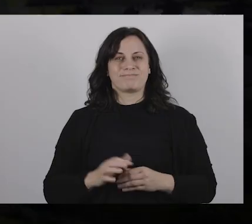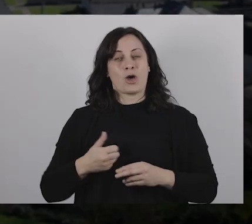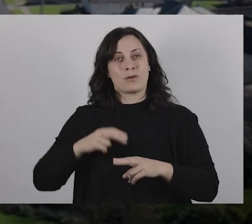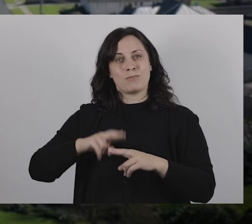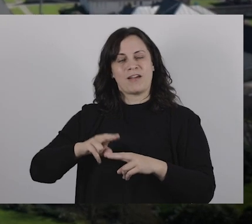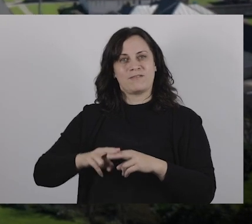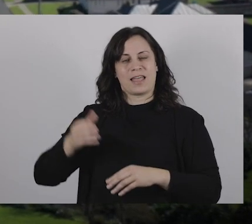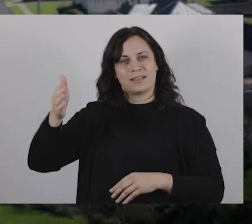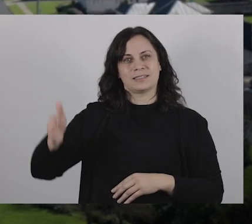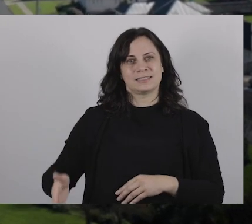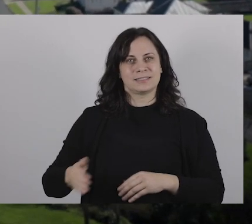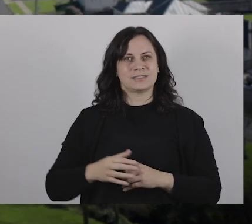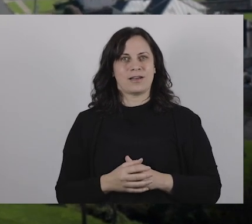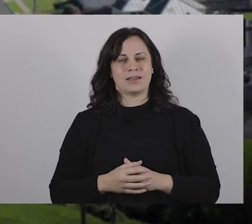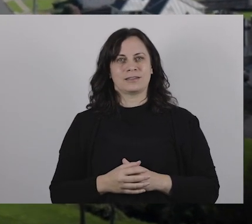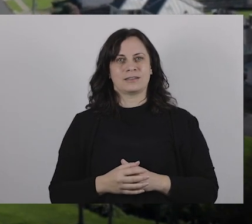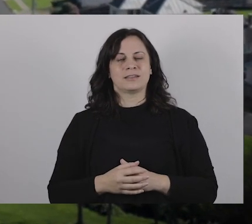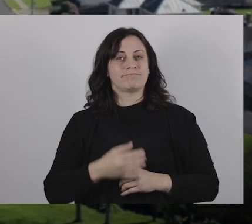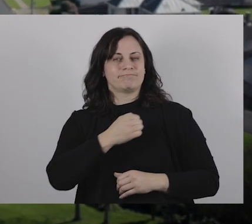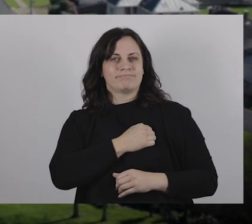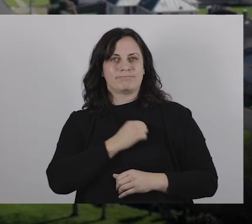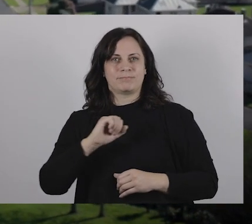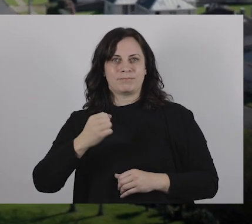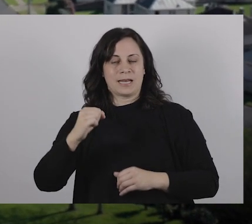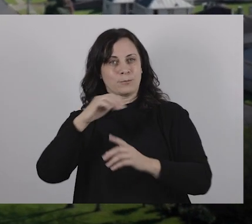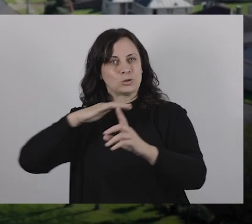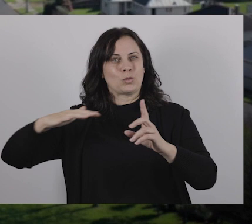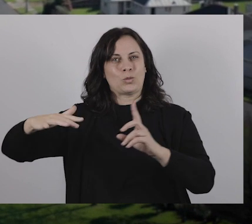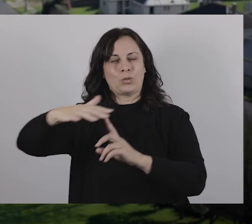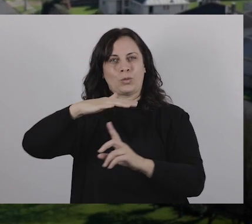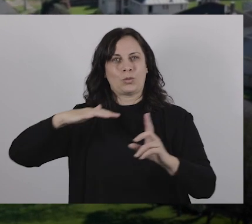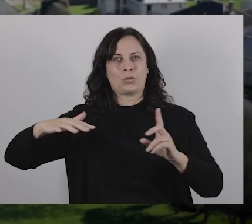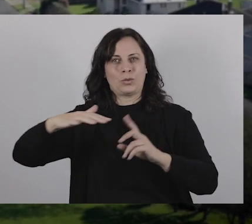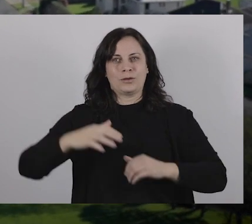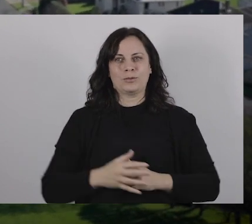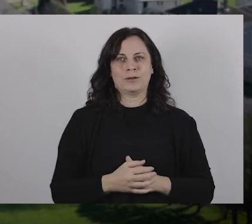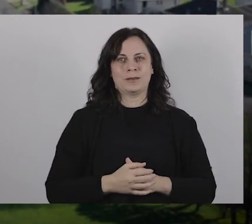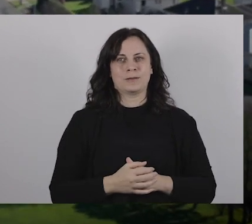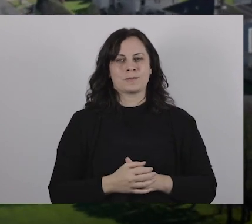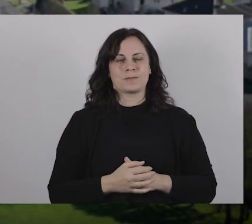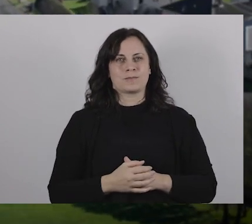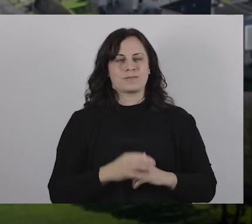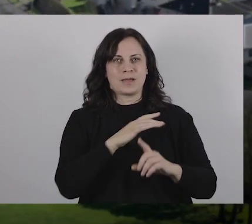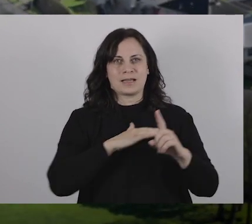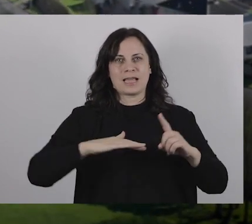I te taha tōku pāpā... Ko Ngāti Maniapoto te iwi. Ko Ngāti Kinohaku...